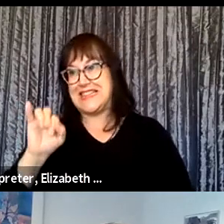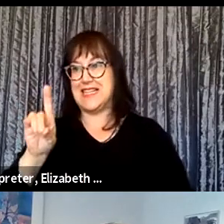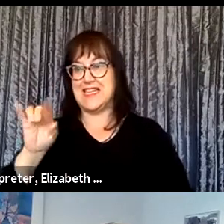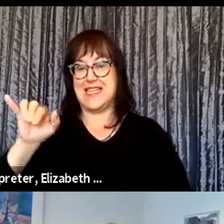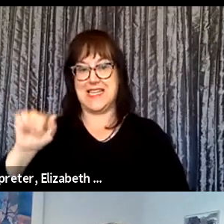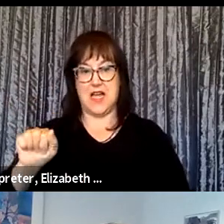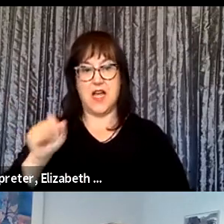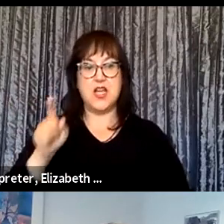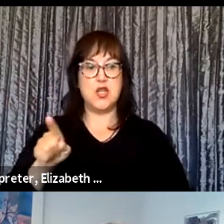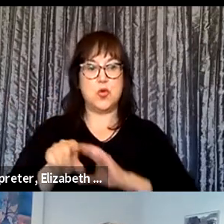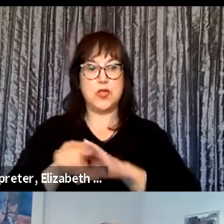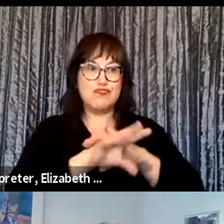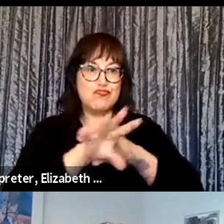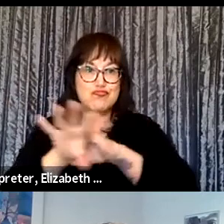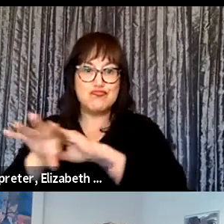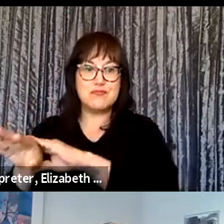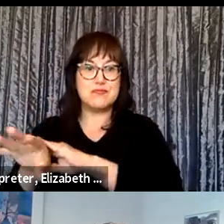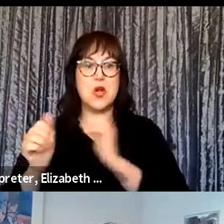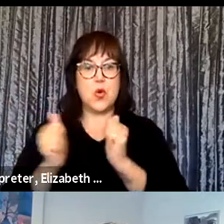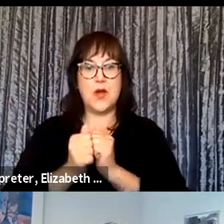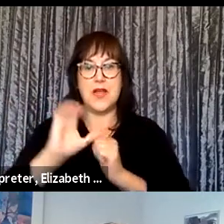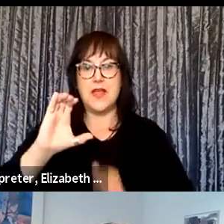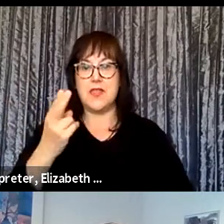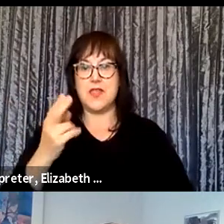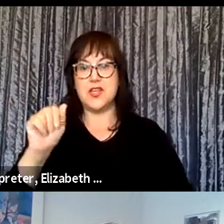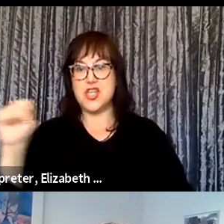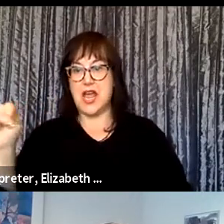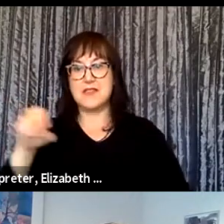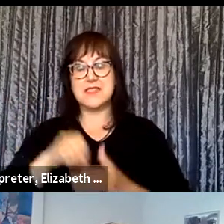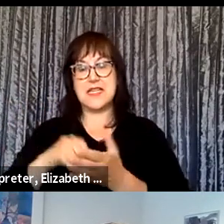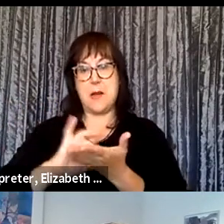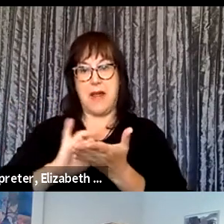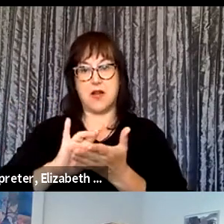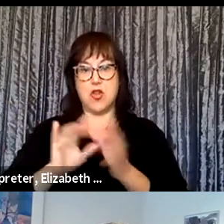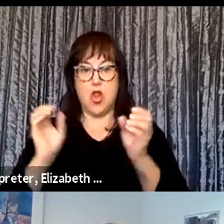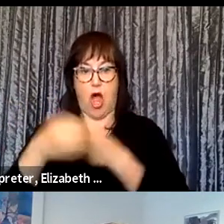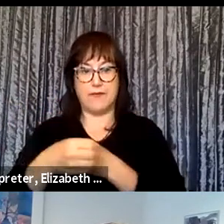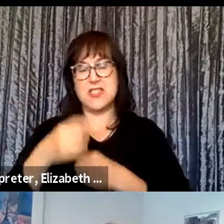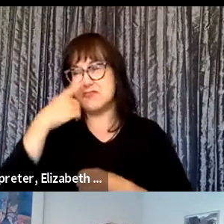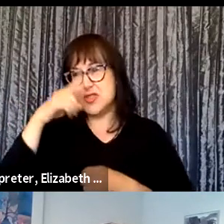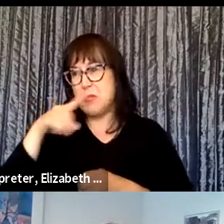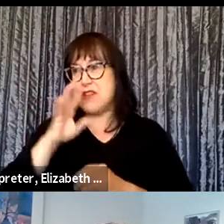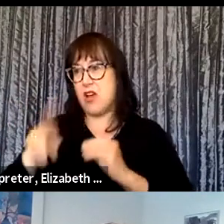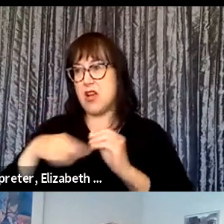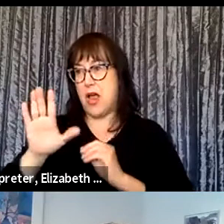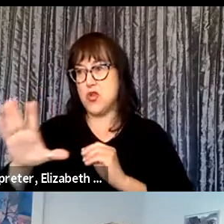with Chas in, in a medical office. Can you talk about, you know, what your experience of that was,